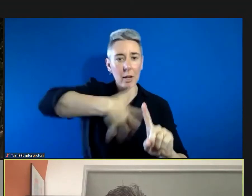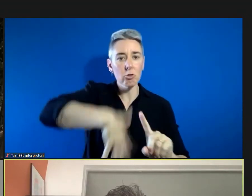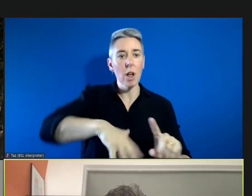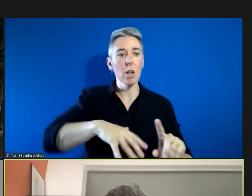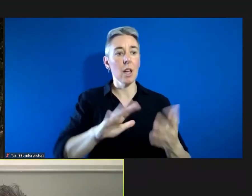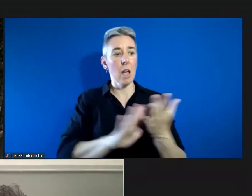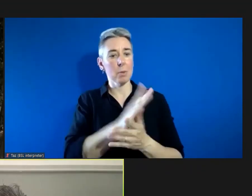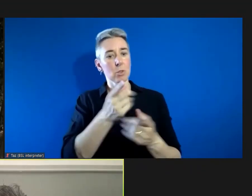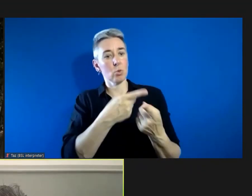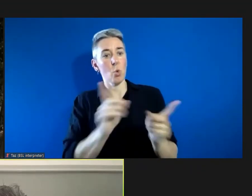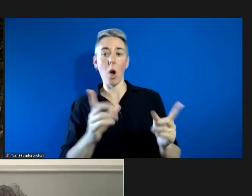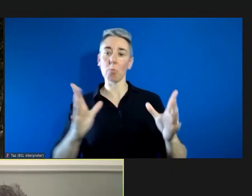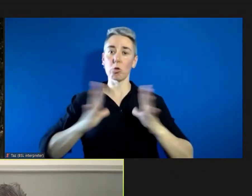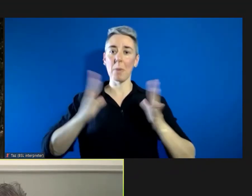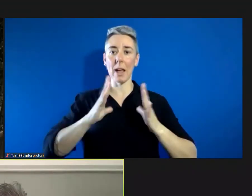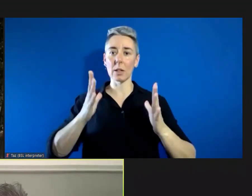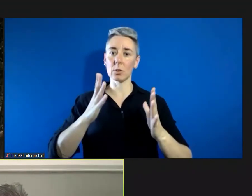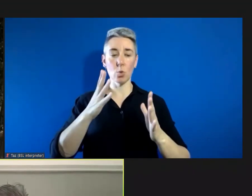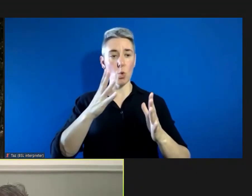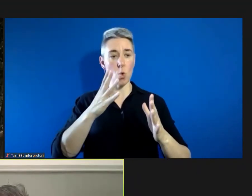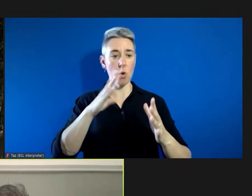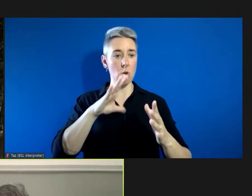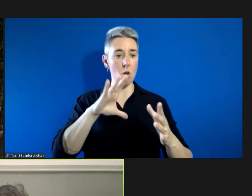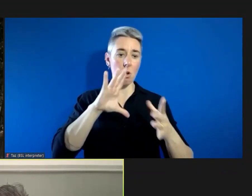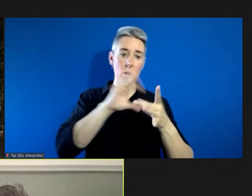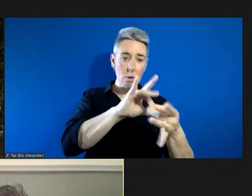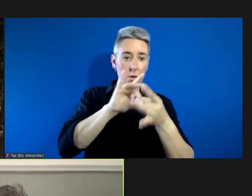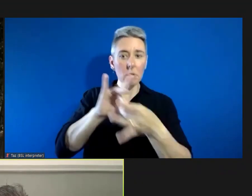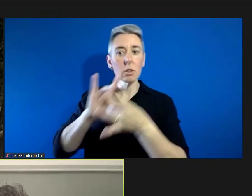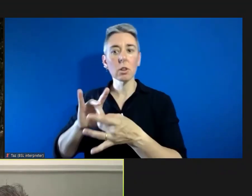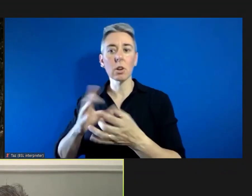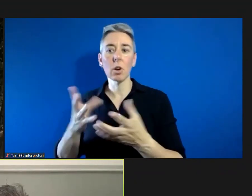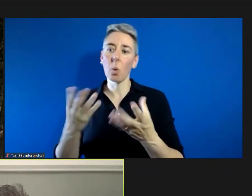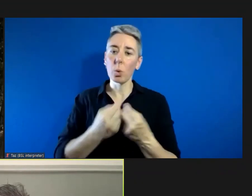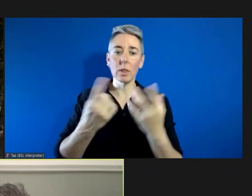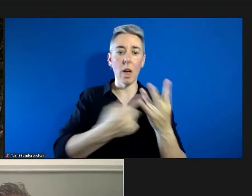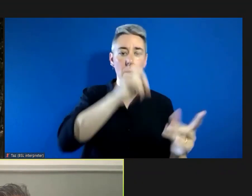that you're working to be in or support in or even just survive in. So I think the case